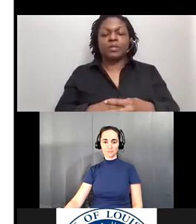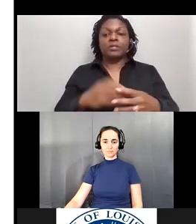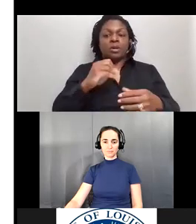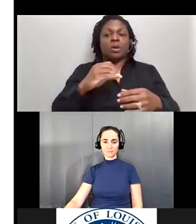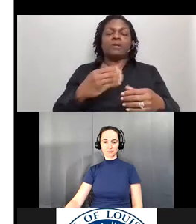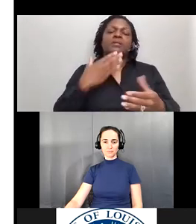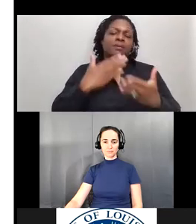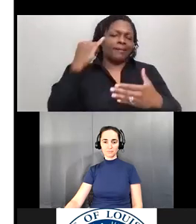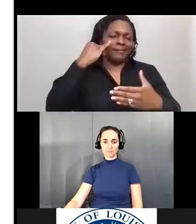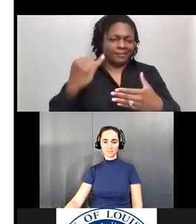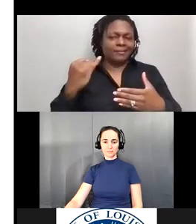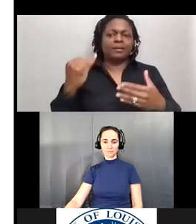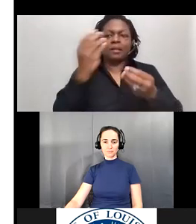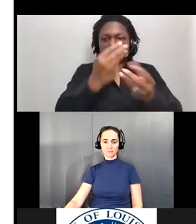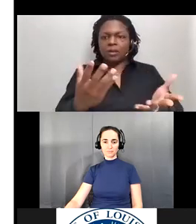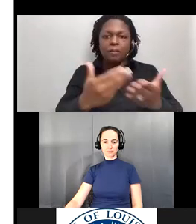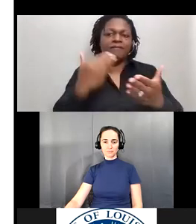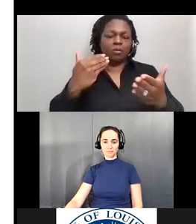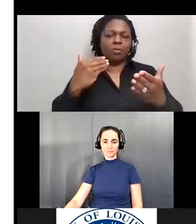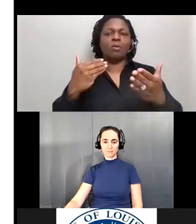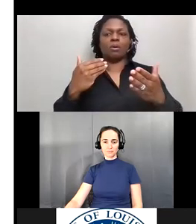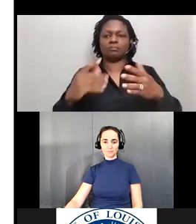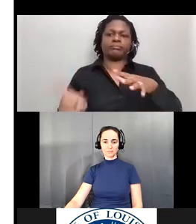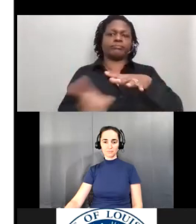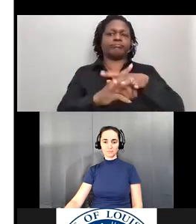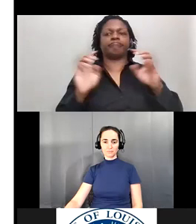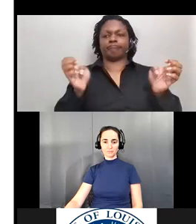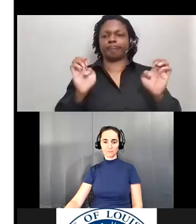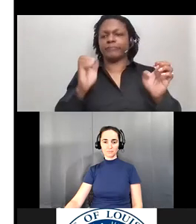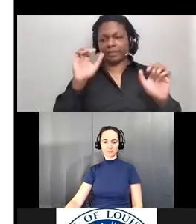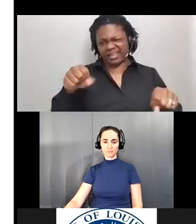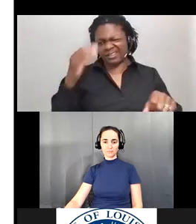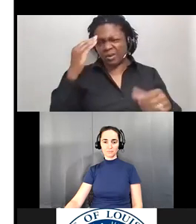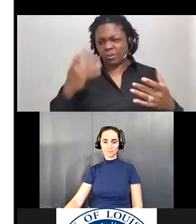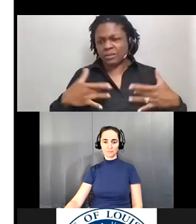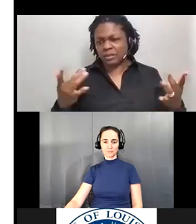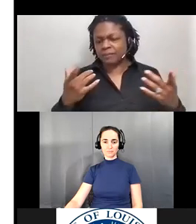and they can help your student out 15:56:14 the self advocate and caregiver interactions